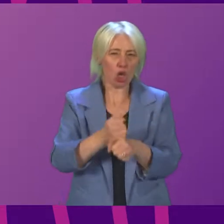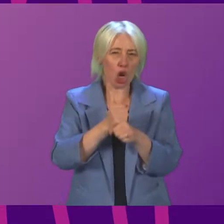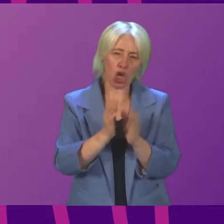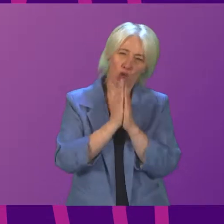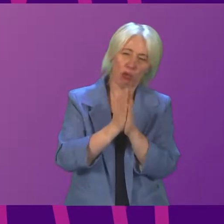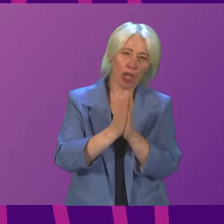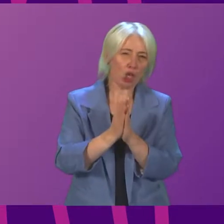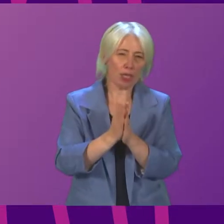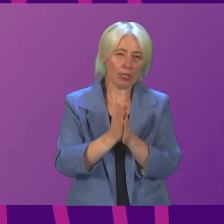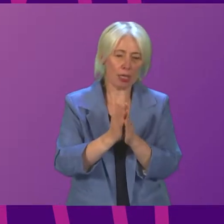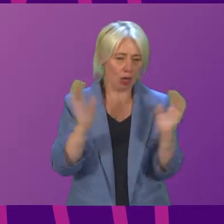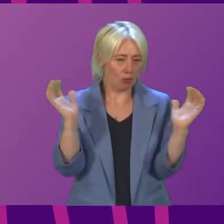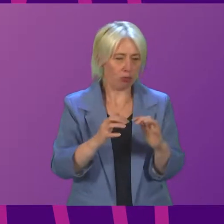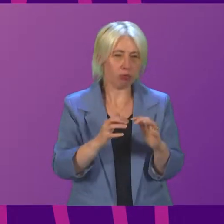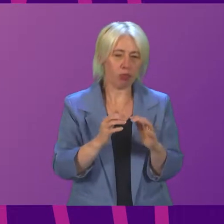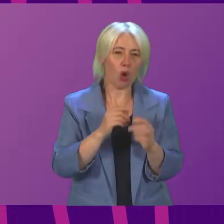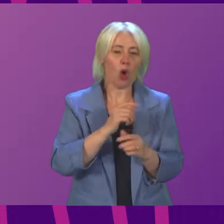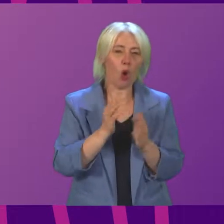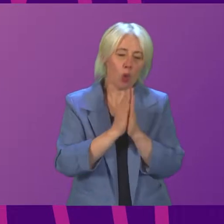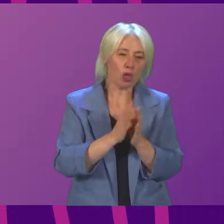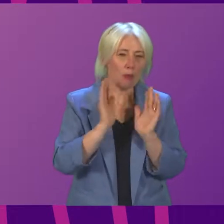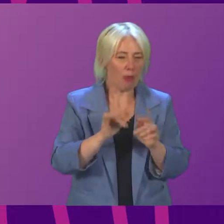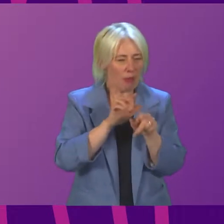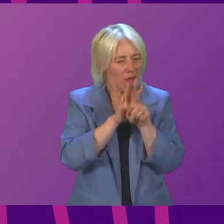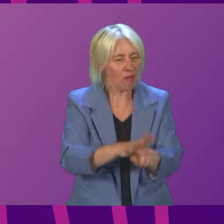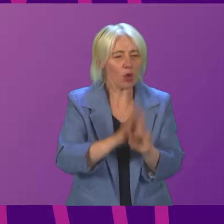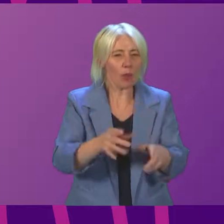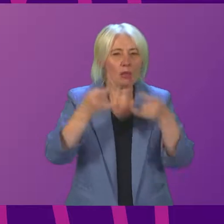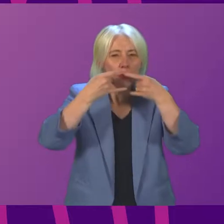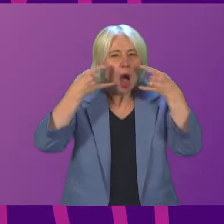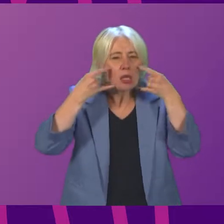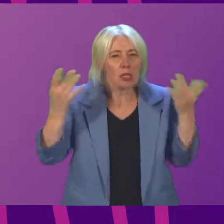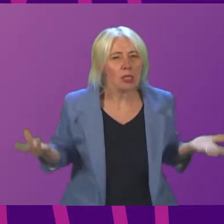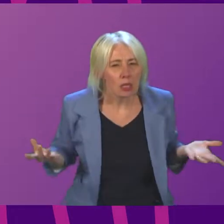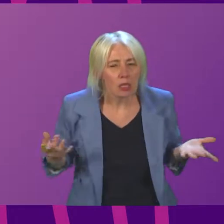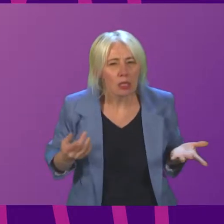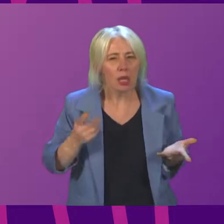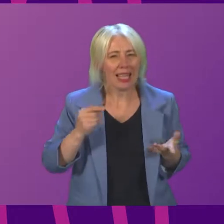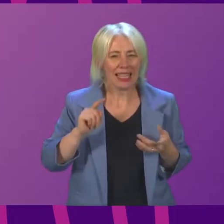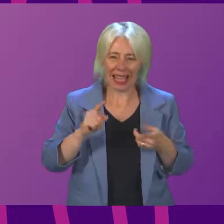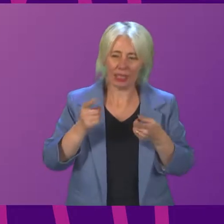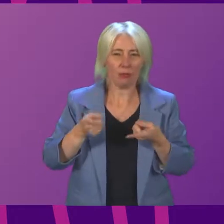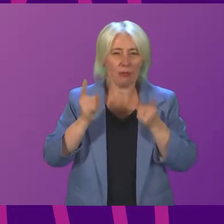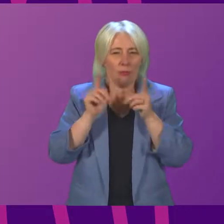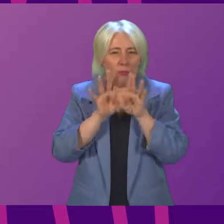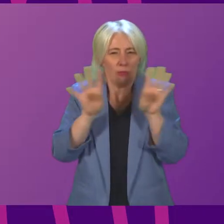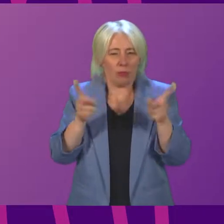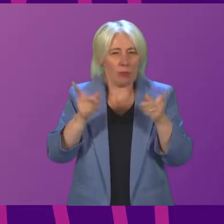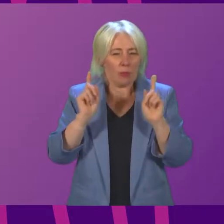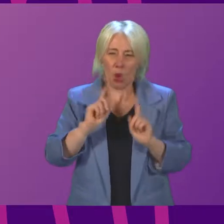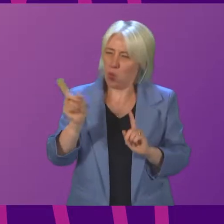in communal worship are forced to wear masks. Can the cabinet secretary tell me what the scientific